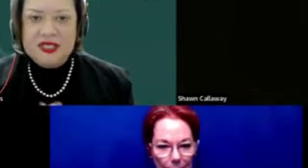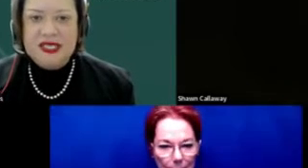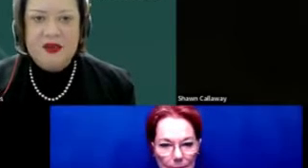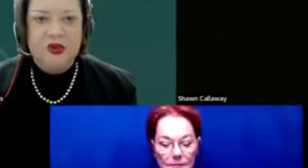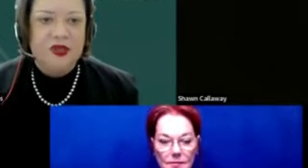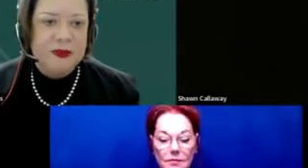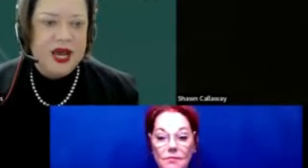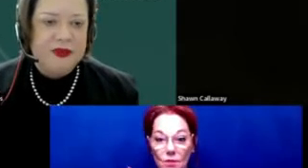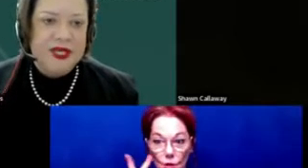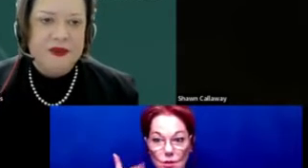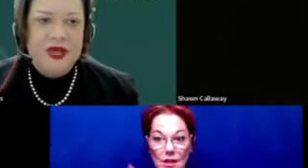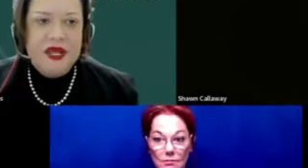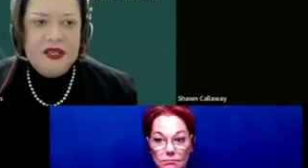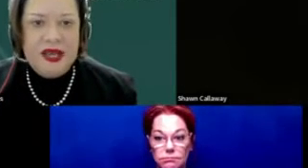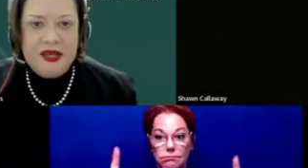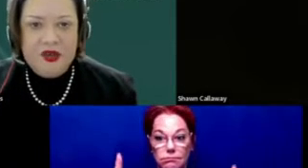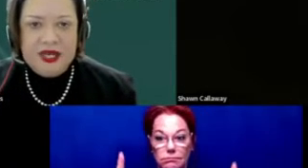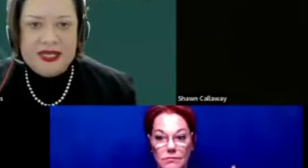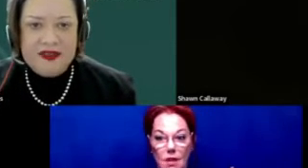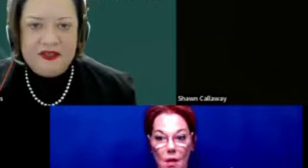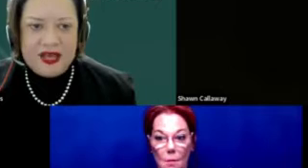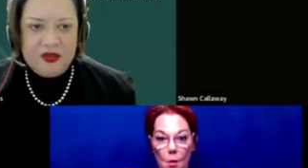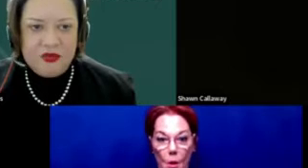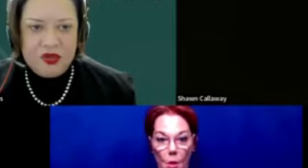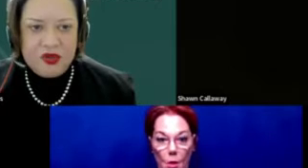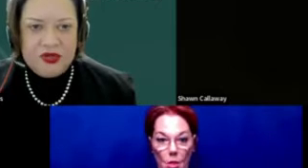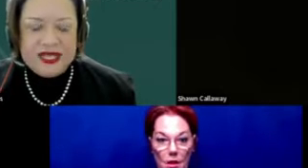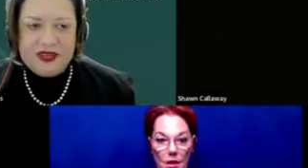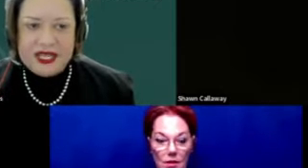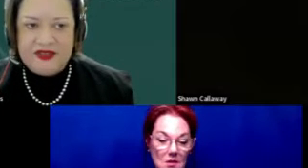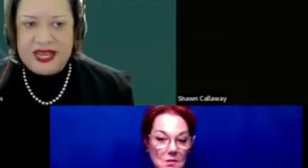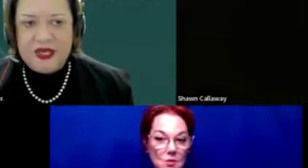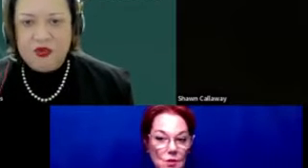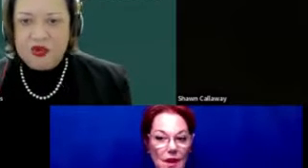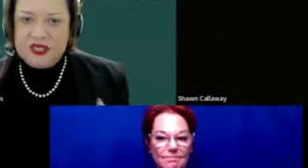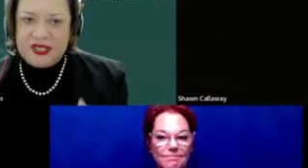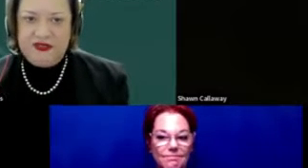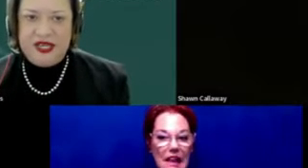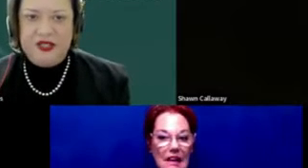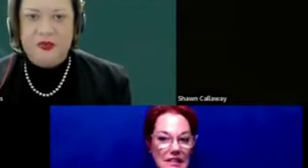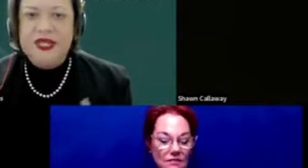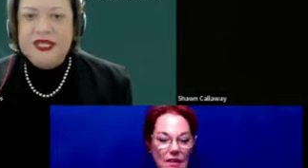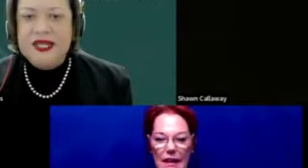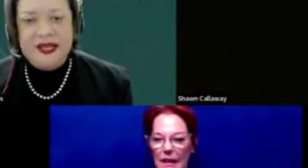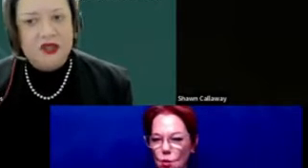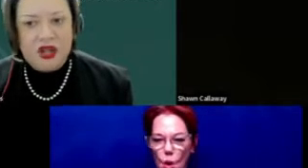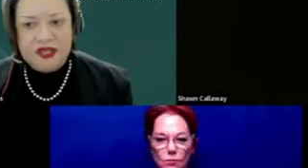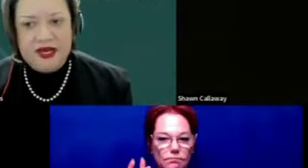see a poll that popped up. And you can identify your your self identify any roles that you fit into, please select all that